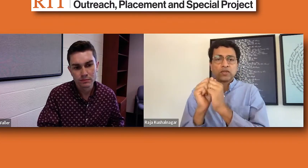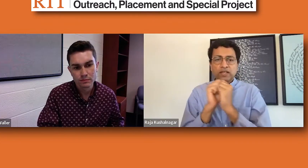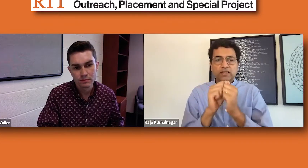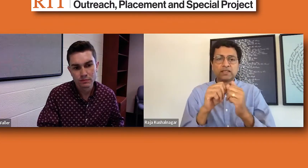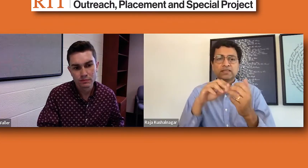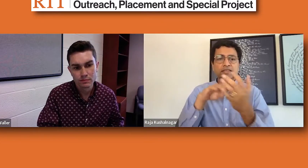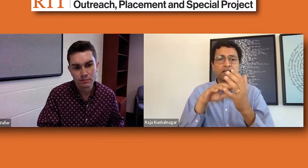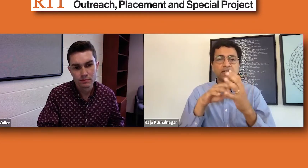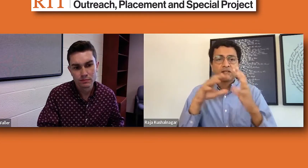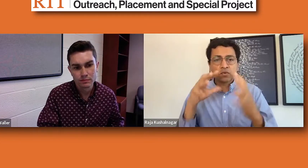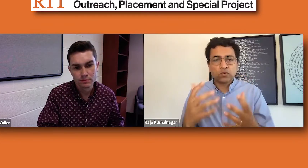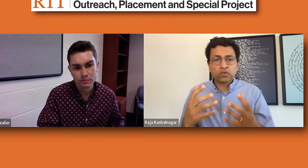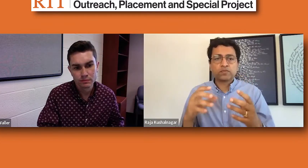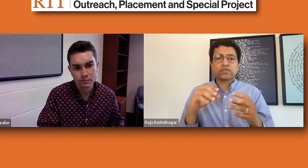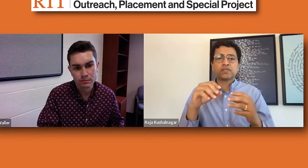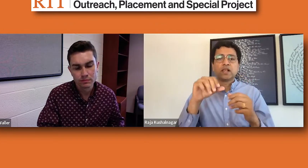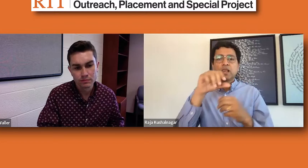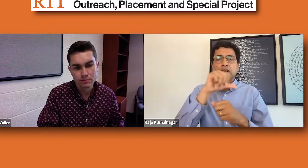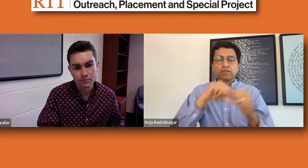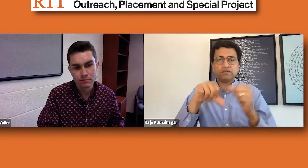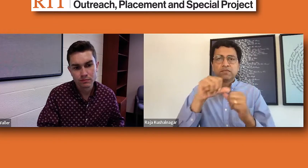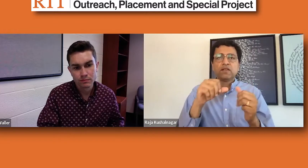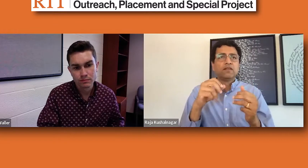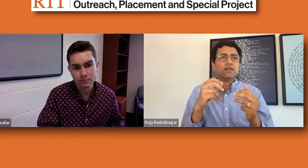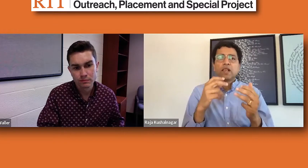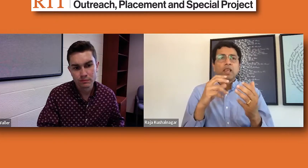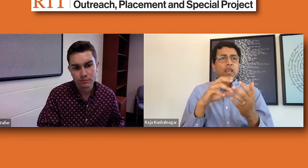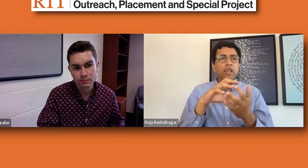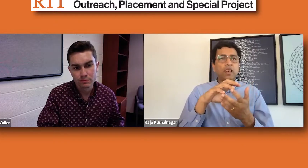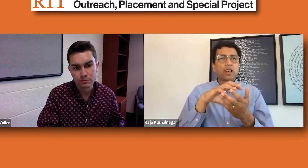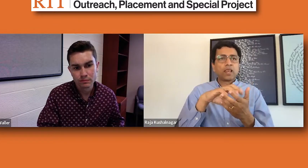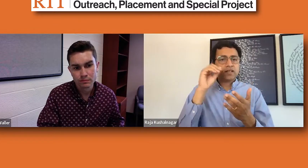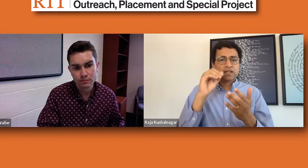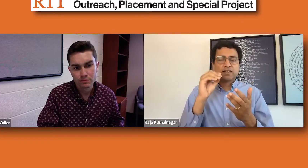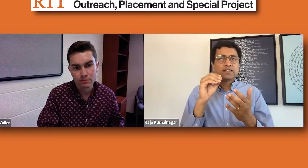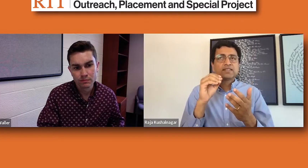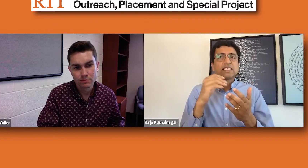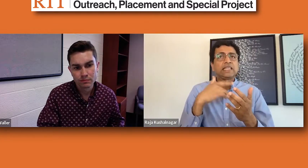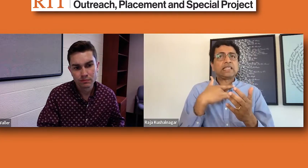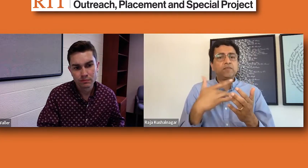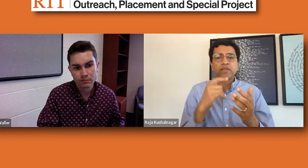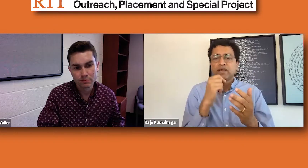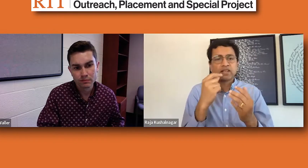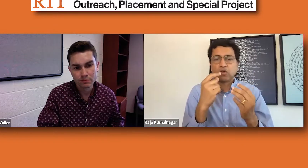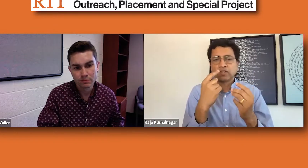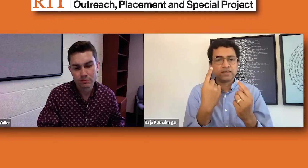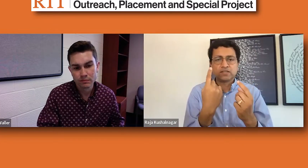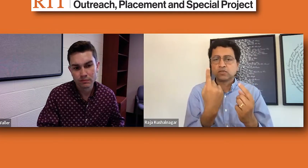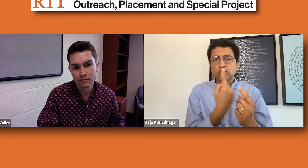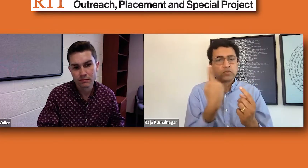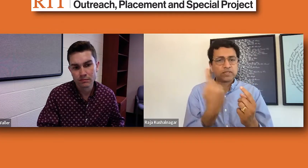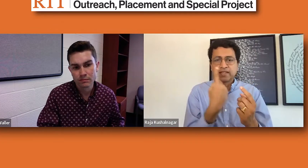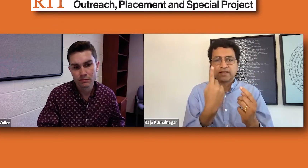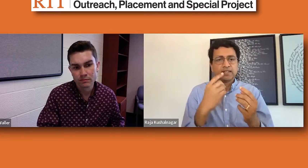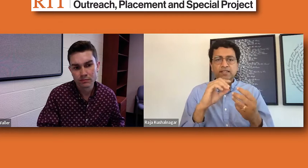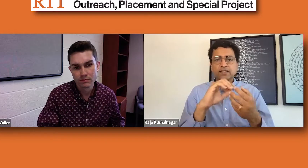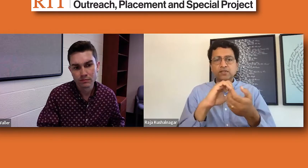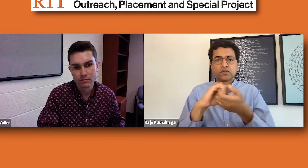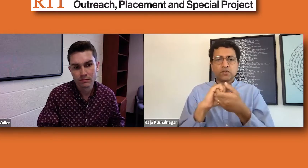You also need to work, learn how to work with people within a group.